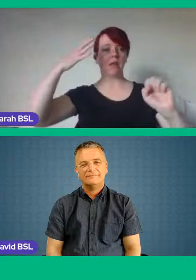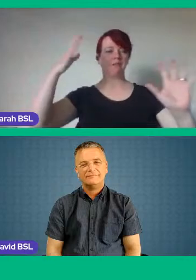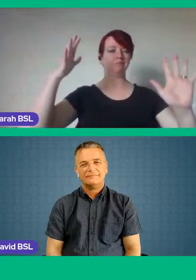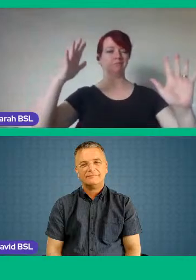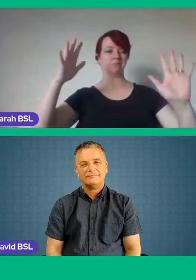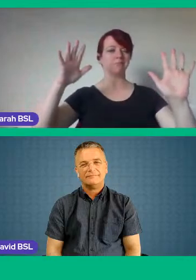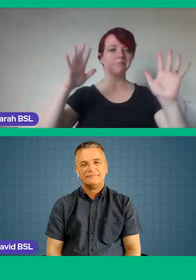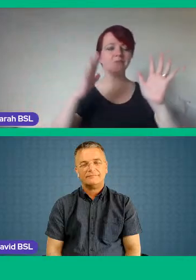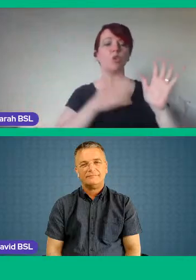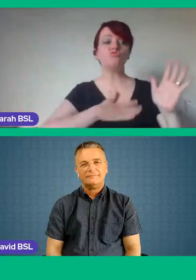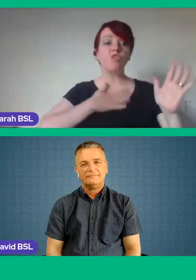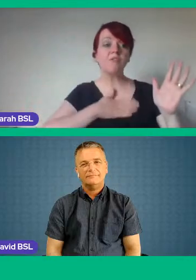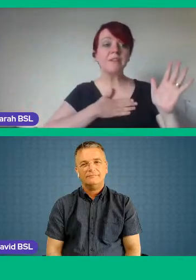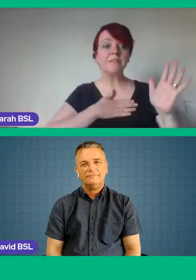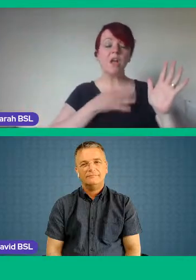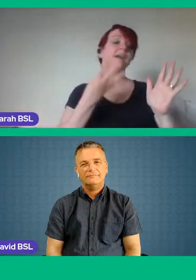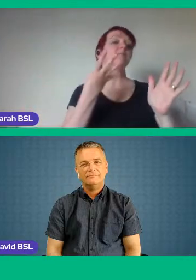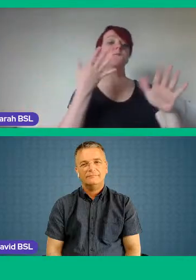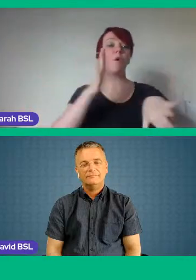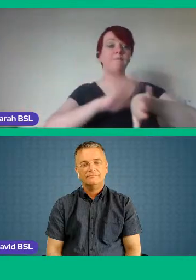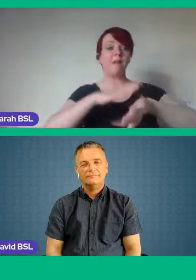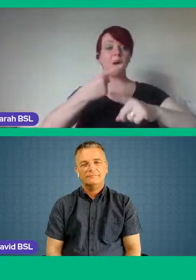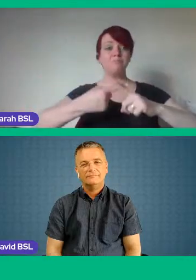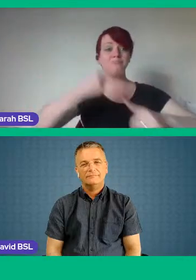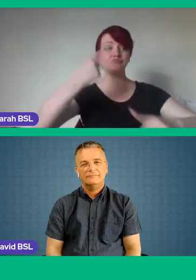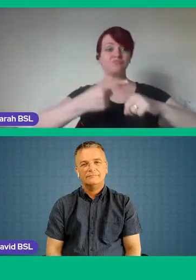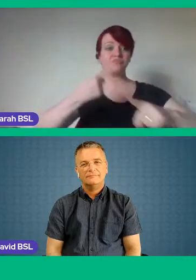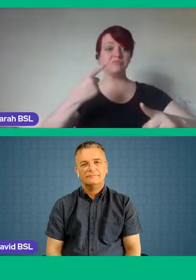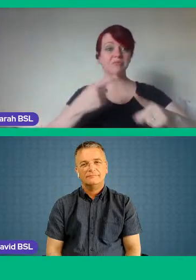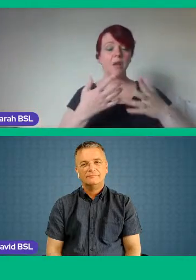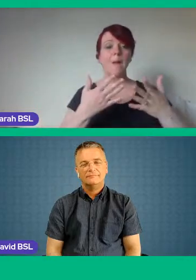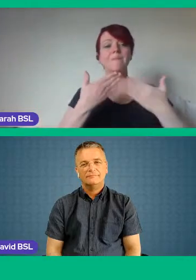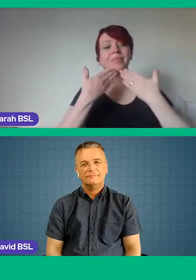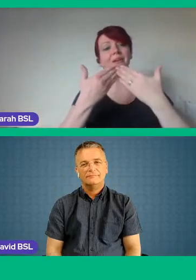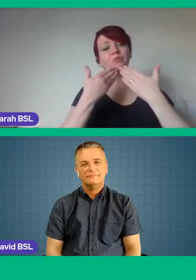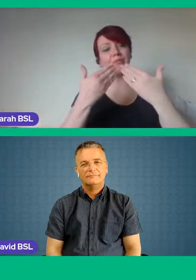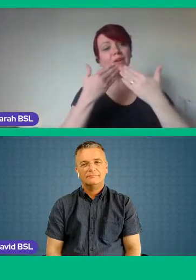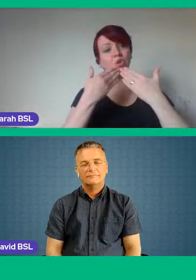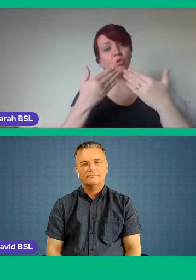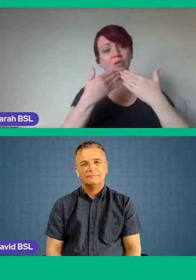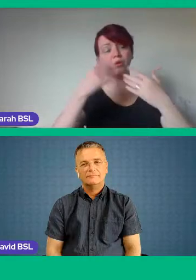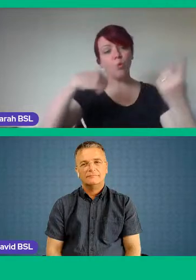I have been dodging the sun in my window the full-time. Sorry about that!